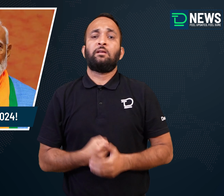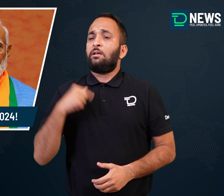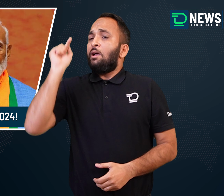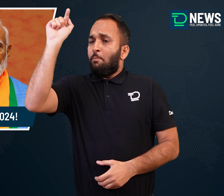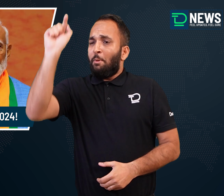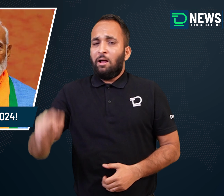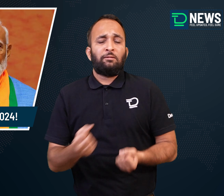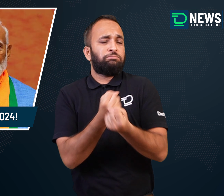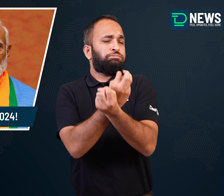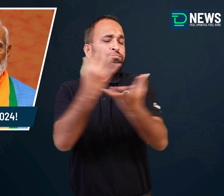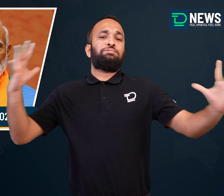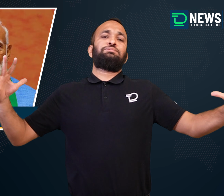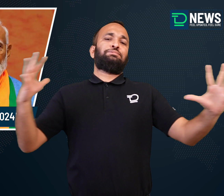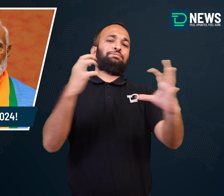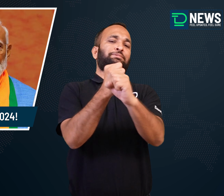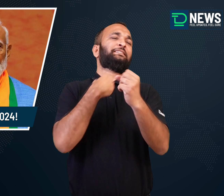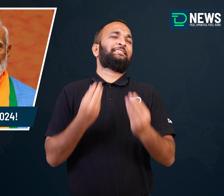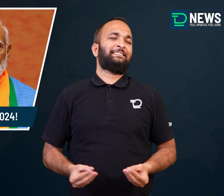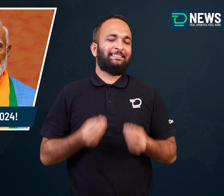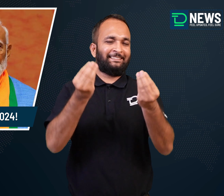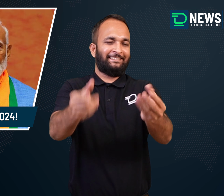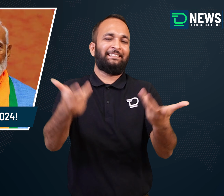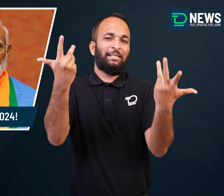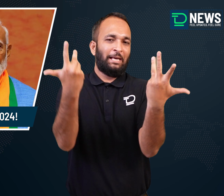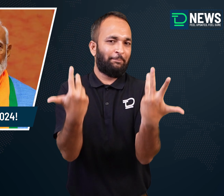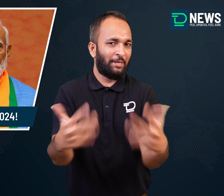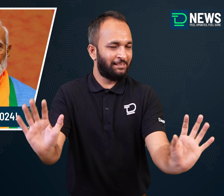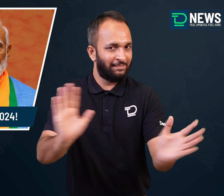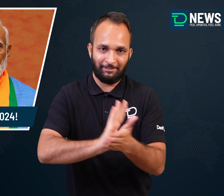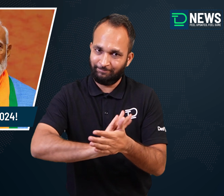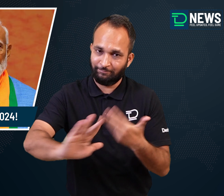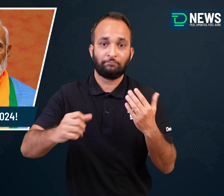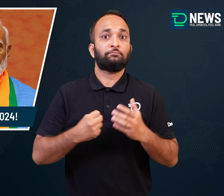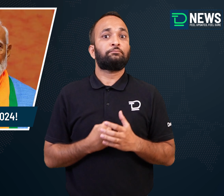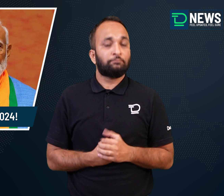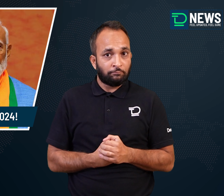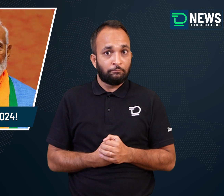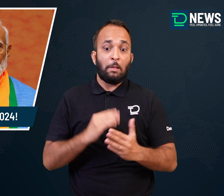These are the promises from the BJP.